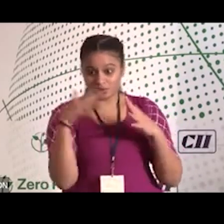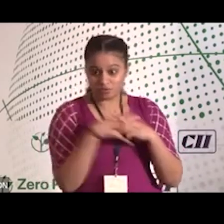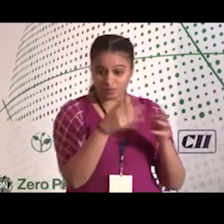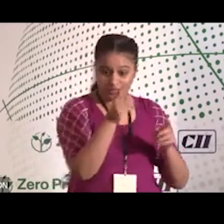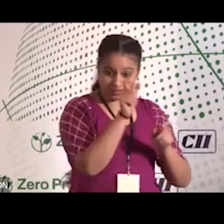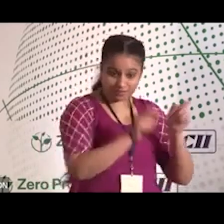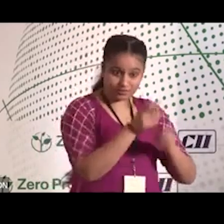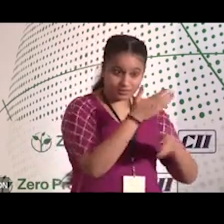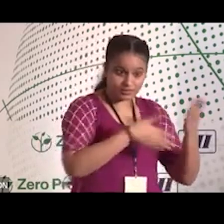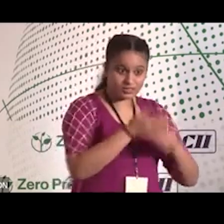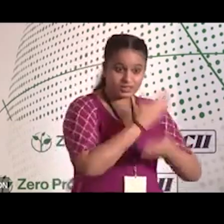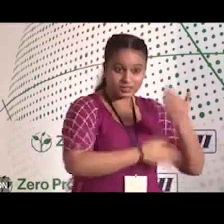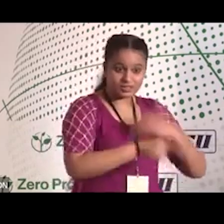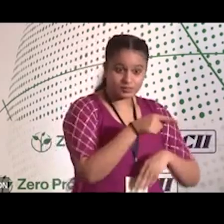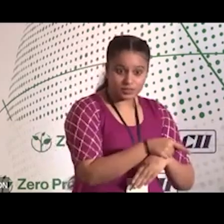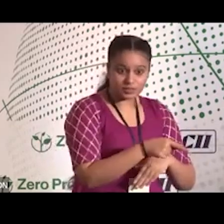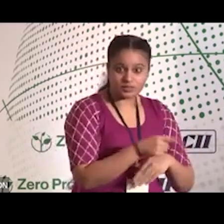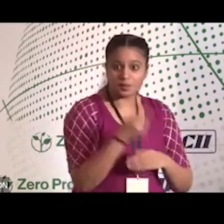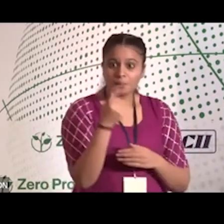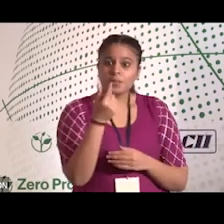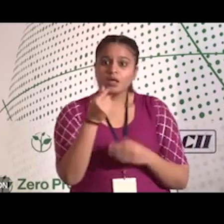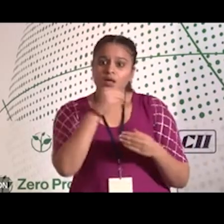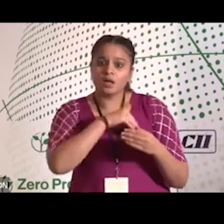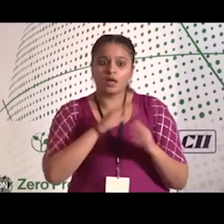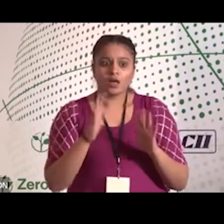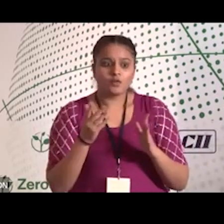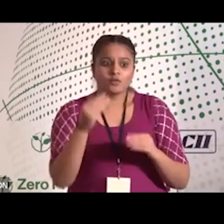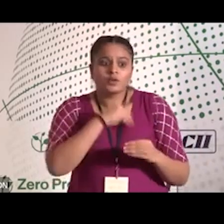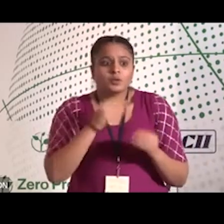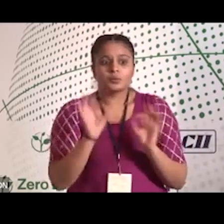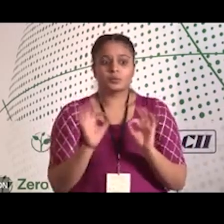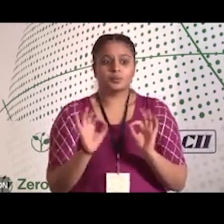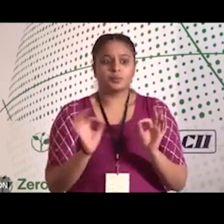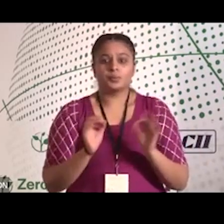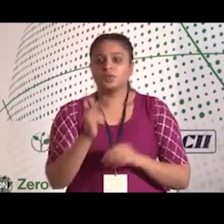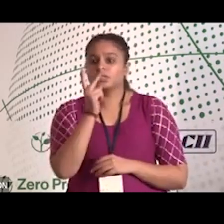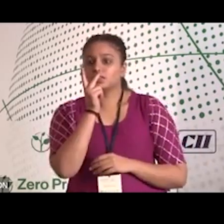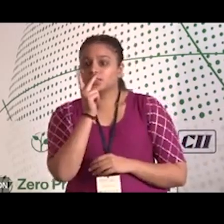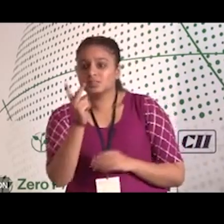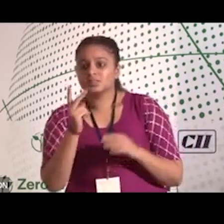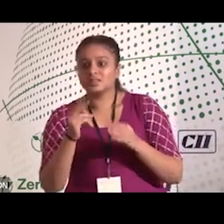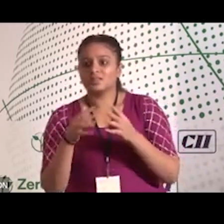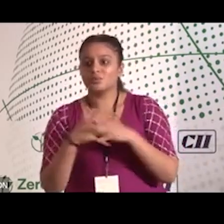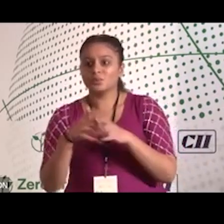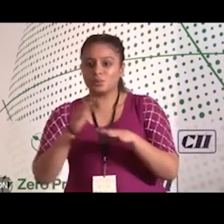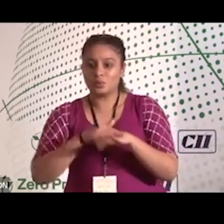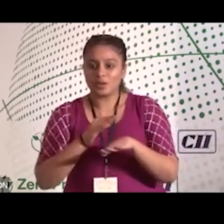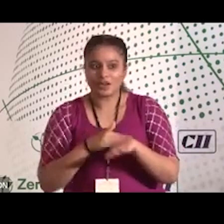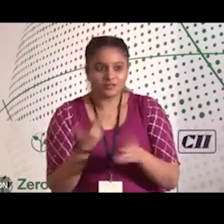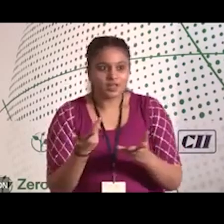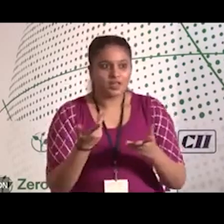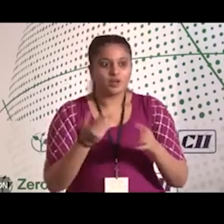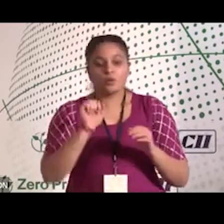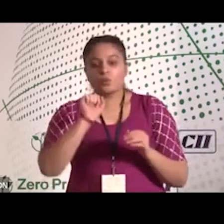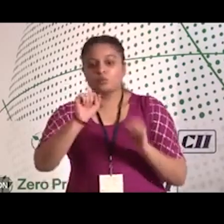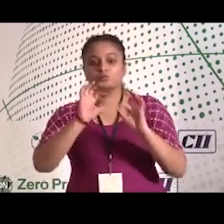no pocket, she doesn't keep it for herself. She looks after the welfare of the entire family.